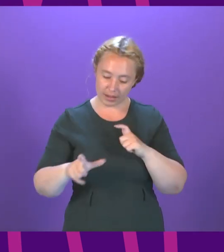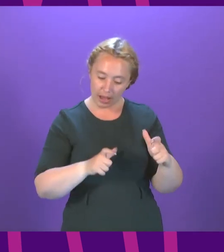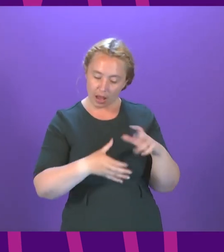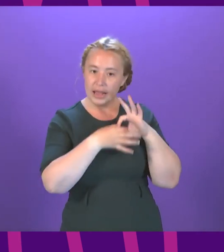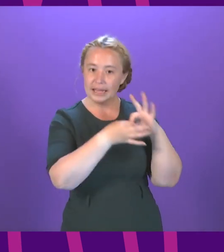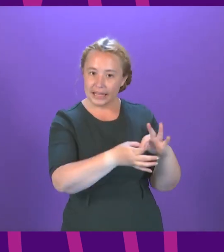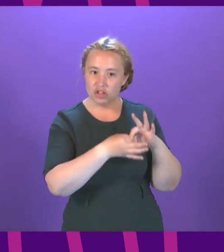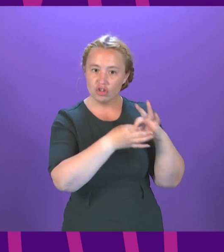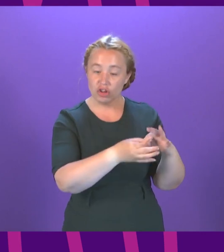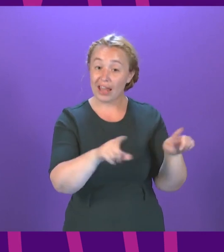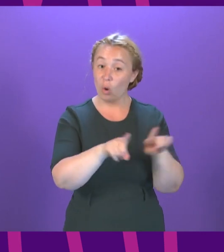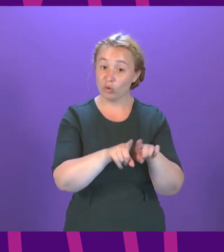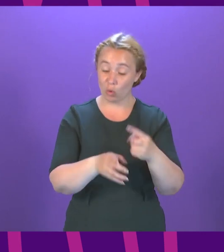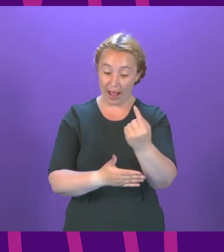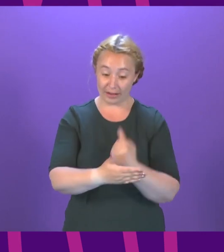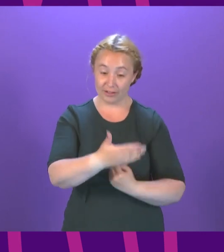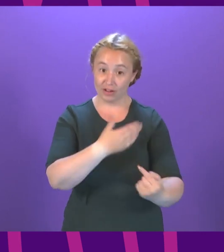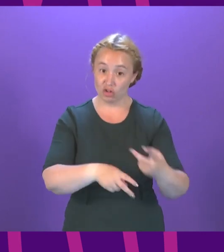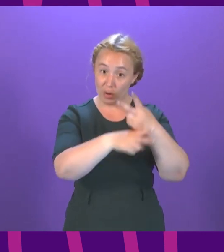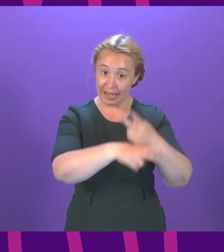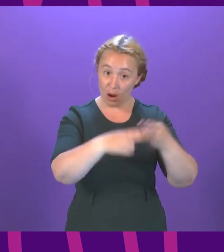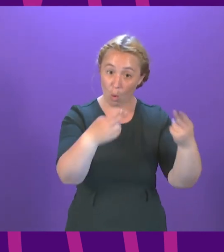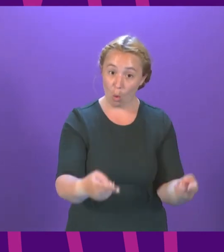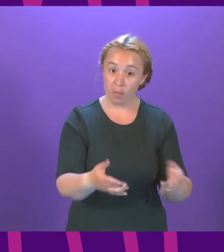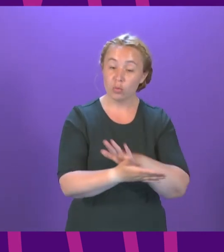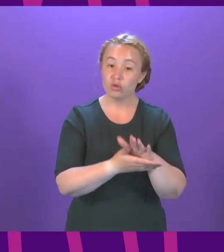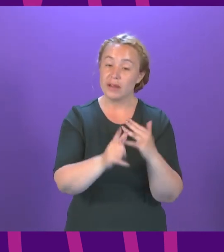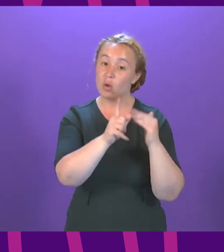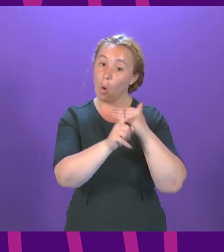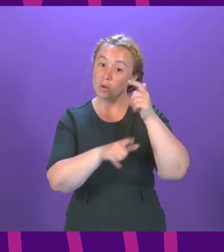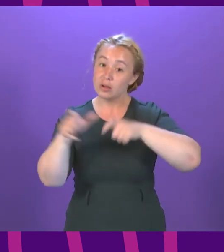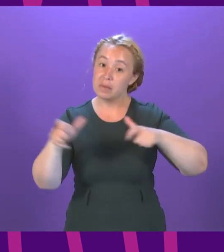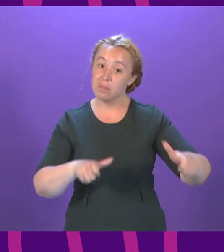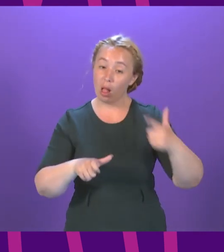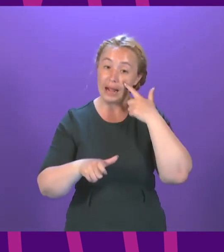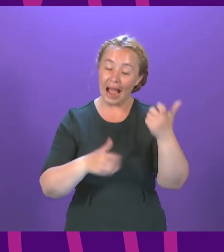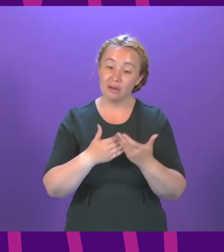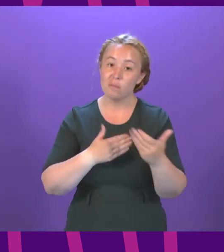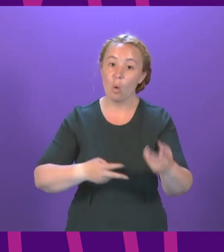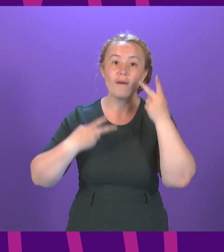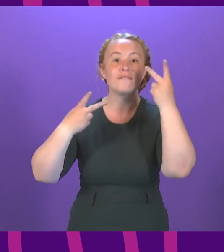care homes about how more older people can have access to the contact and activities that are